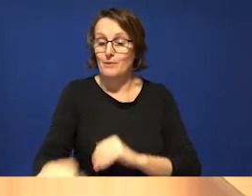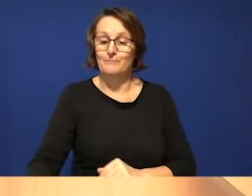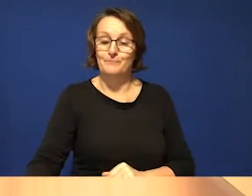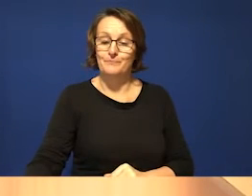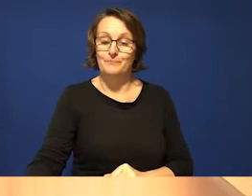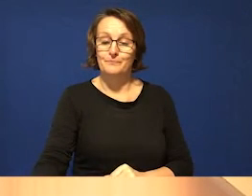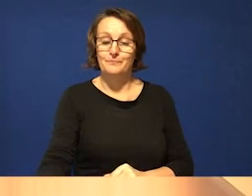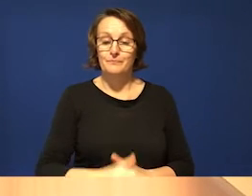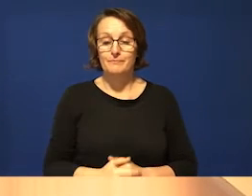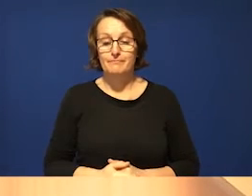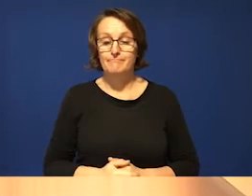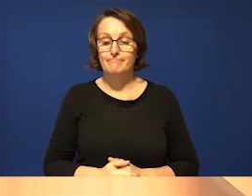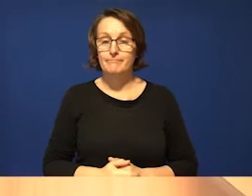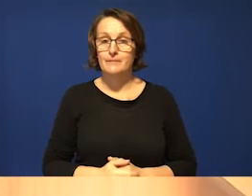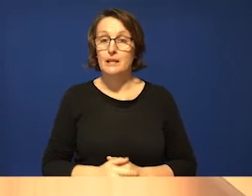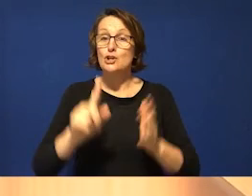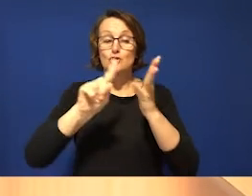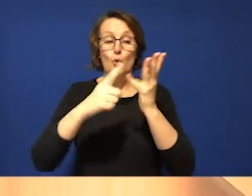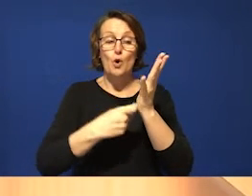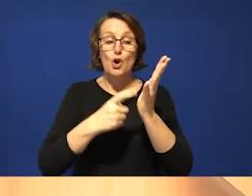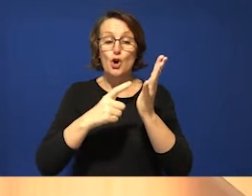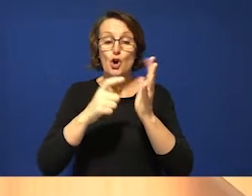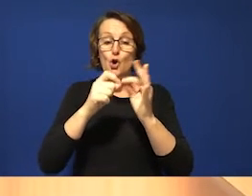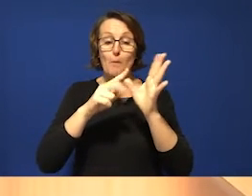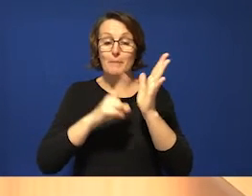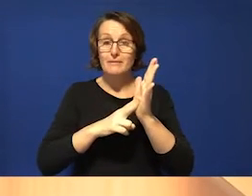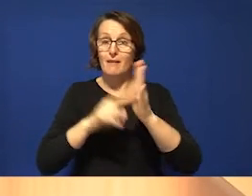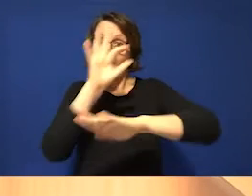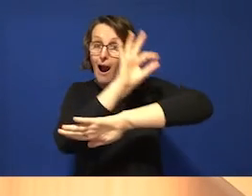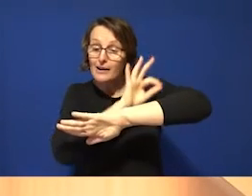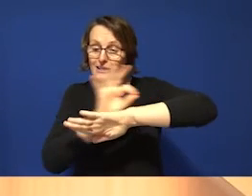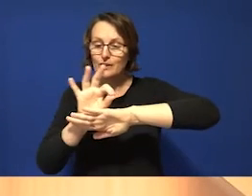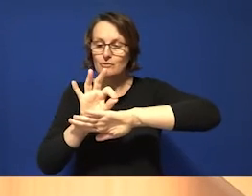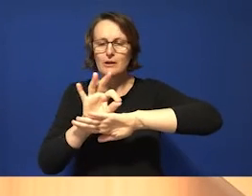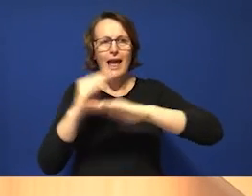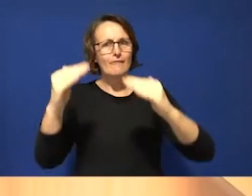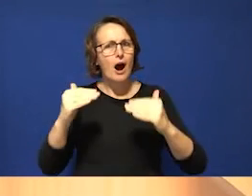The quote goes, "The highly considered design approach "evident at all levels of urban design architecture